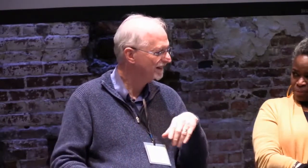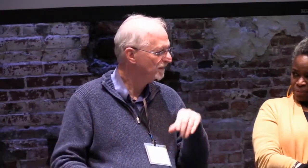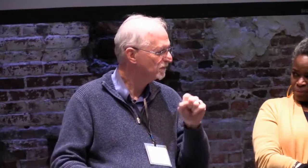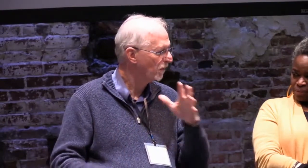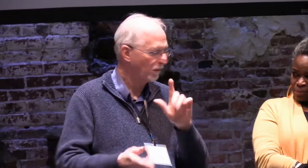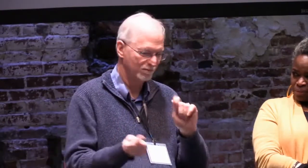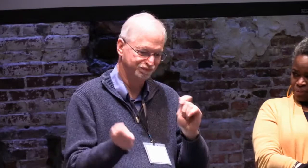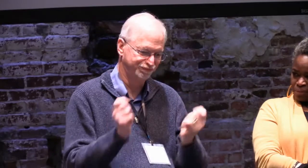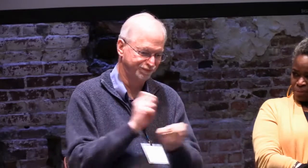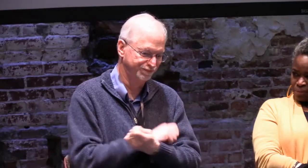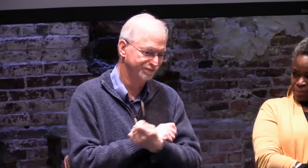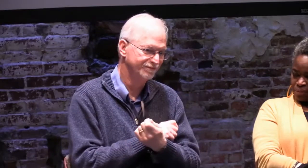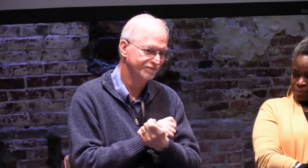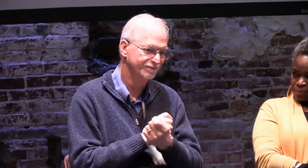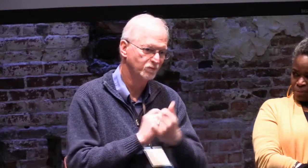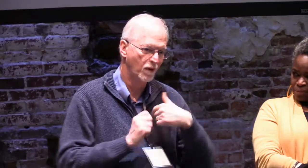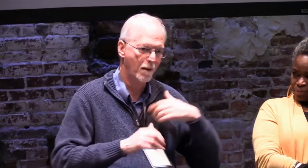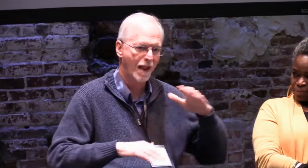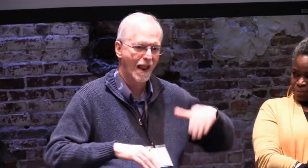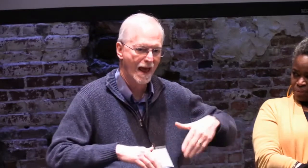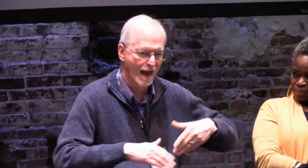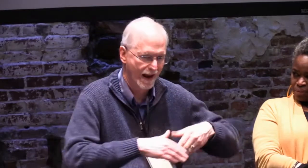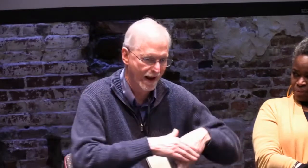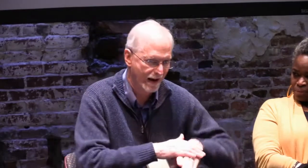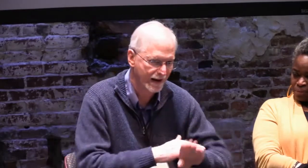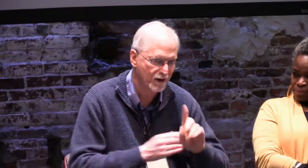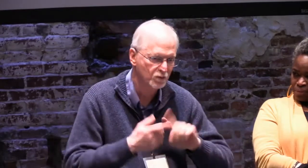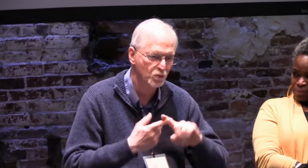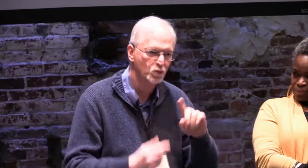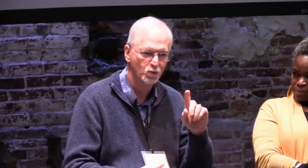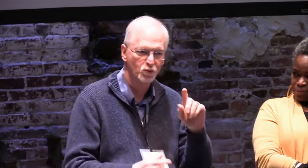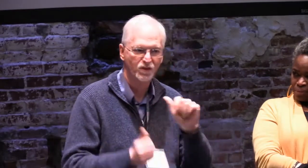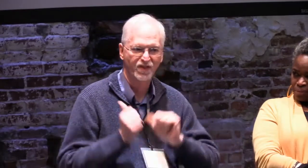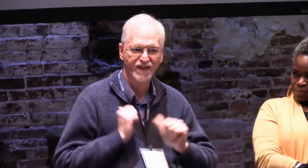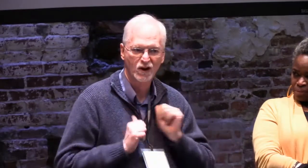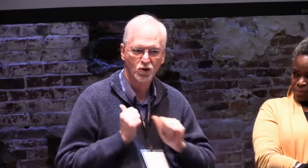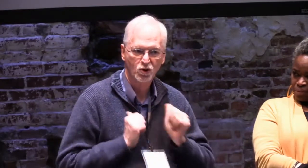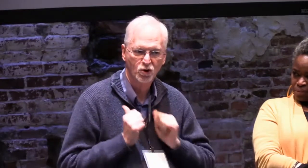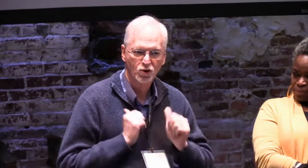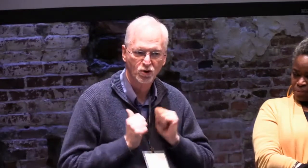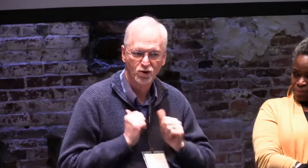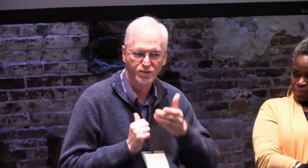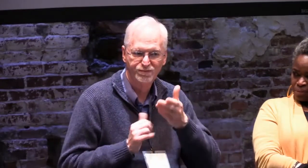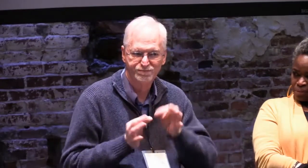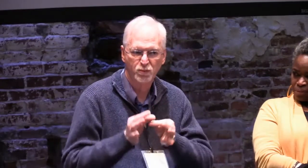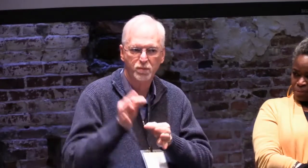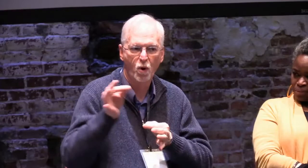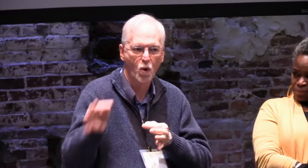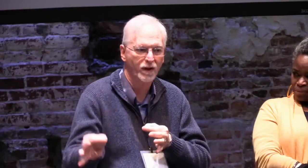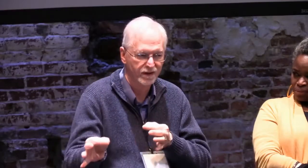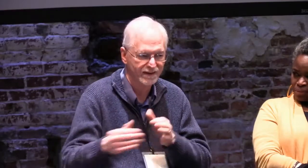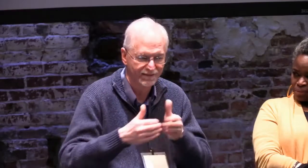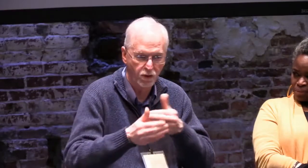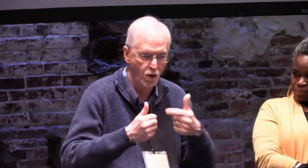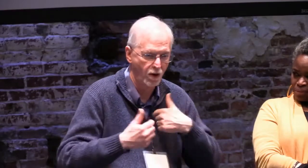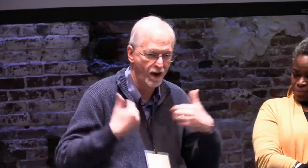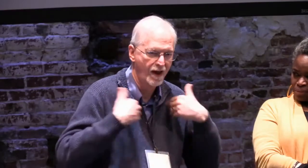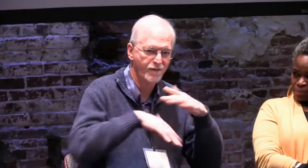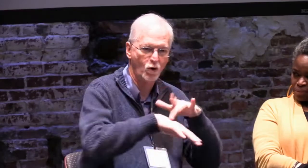And it was that opportunity that I realized it would change my life. And knowing that I can change my course in life